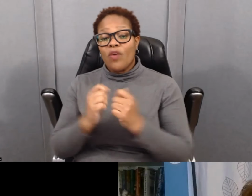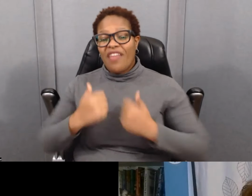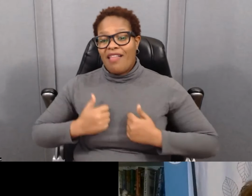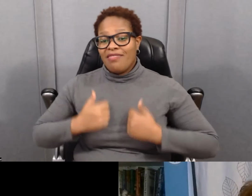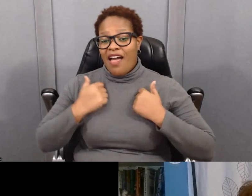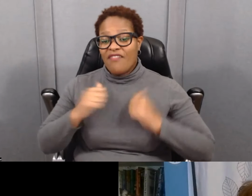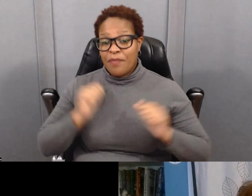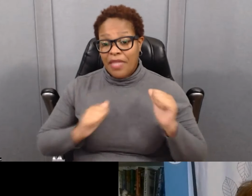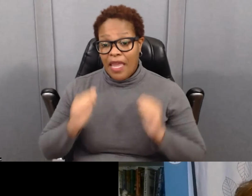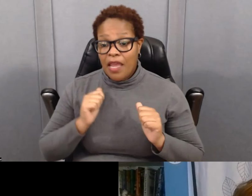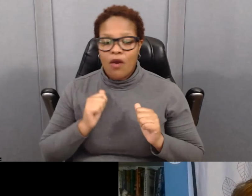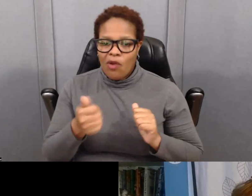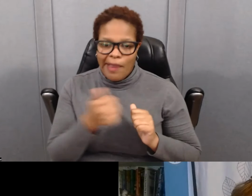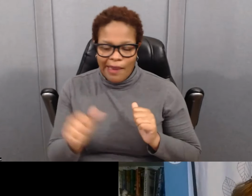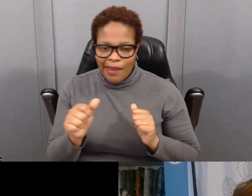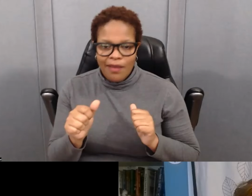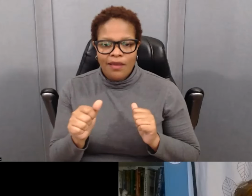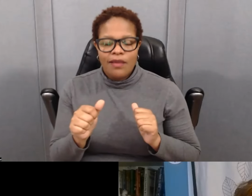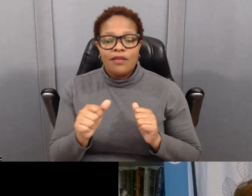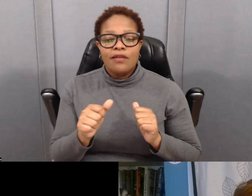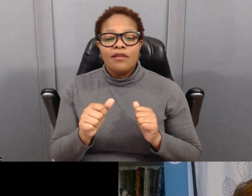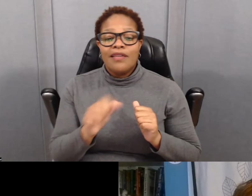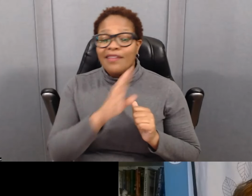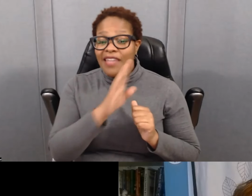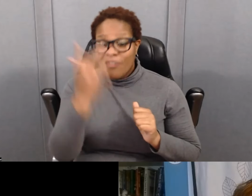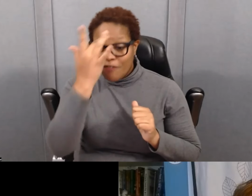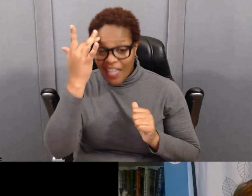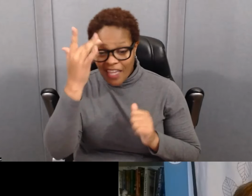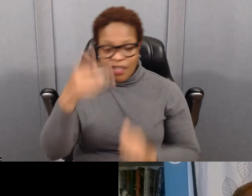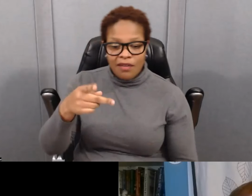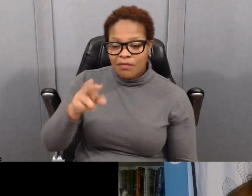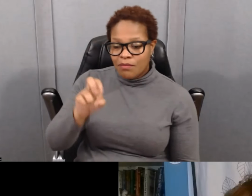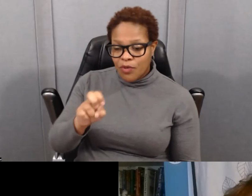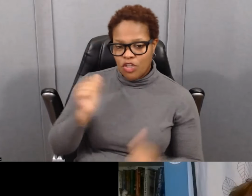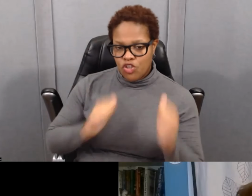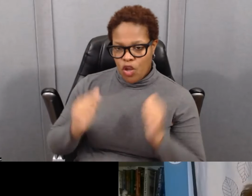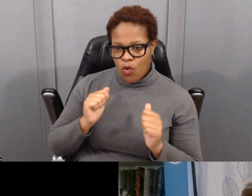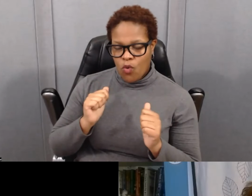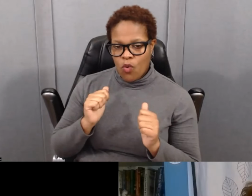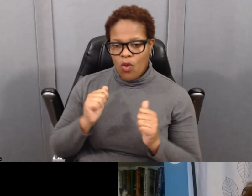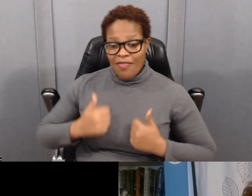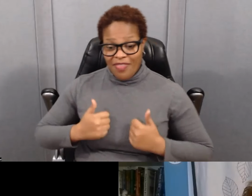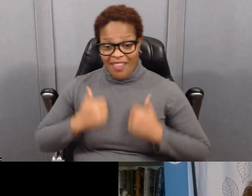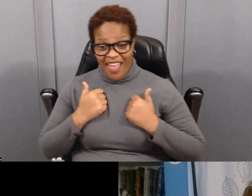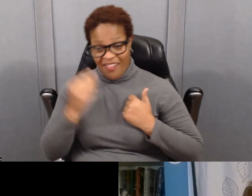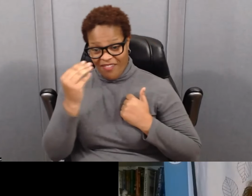or any sort of content, don't ever forget the pre-show. Live content, the pre-show is fantastic